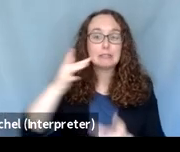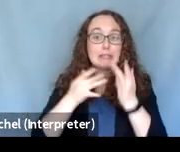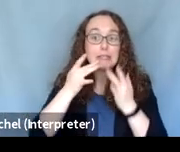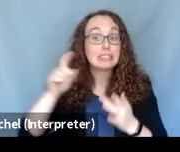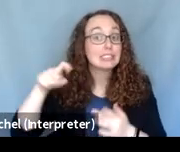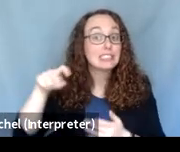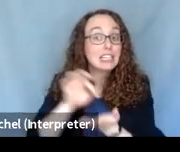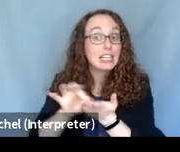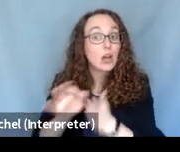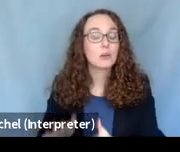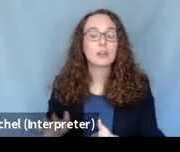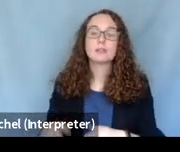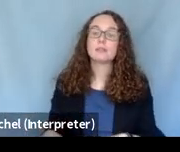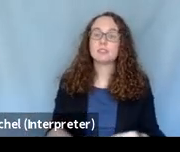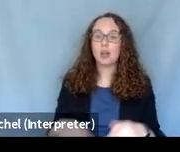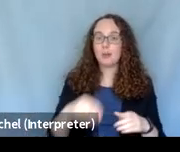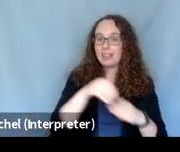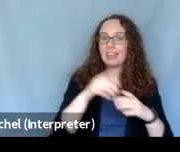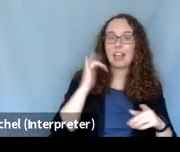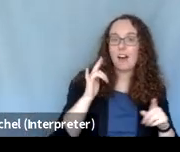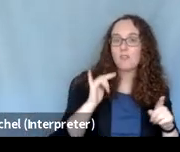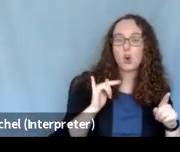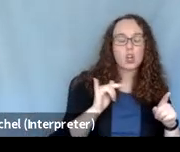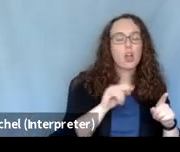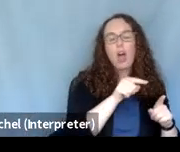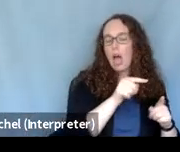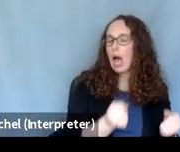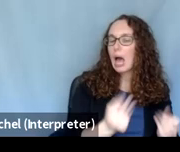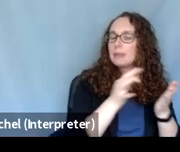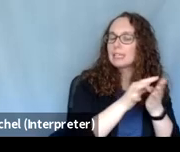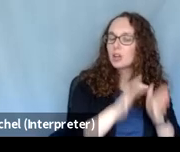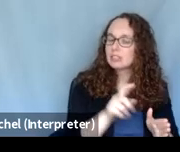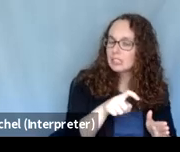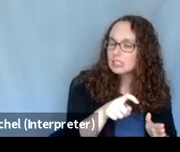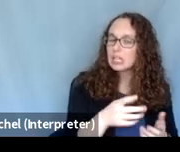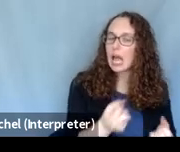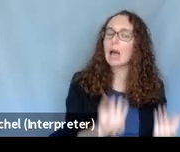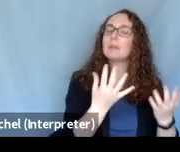positions versus maybe in Oregon or so on and so forth. If you're thinking of moving to a